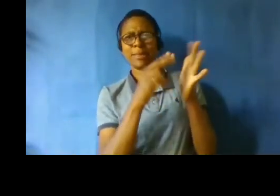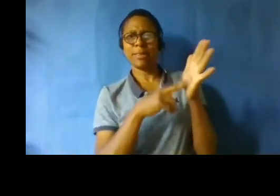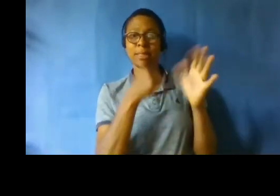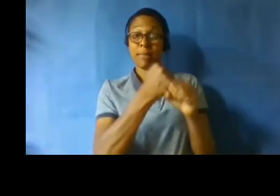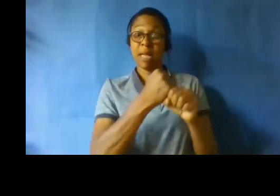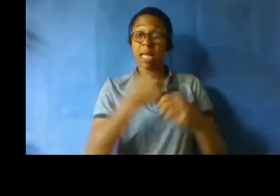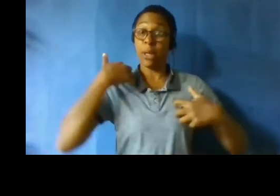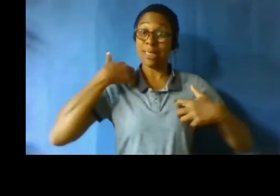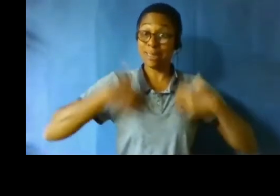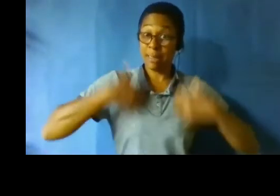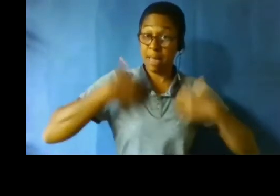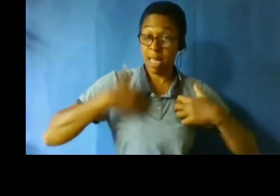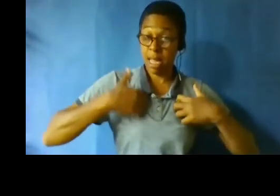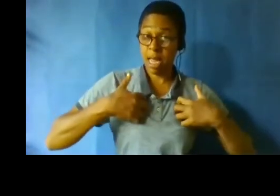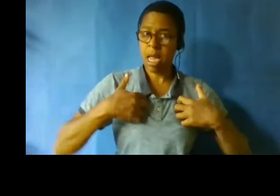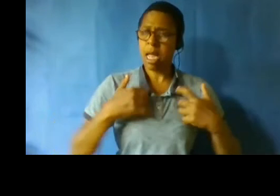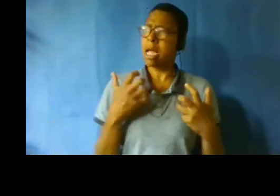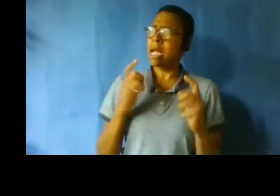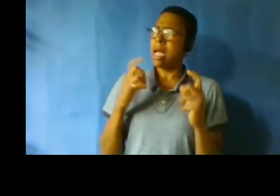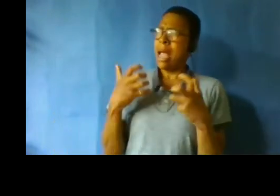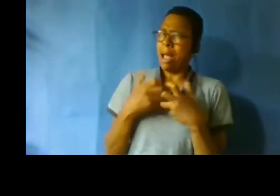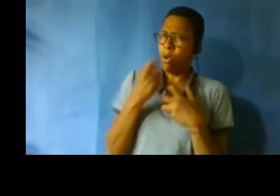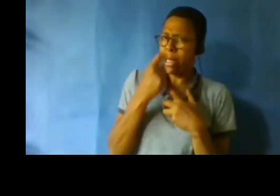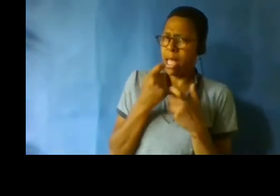how we approach difference more broadly